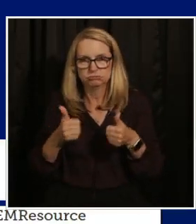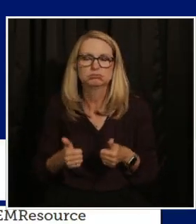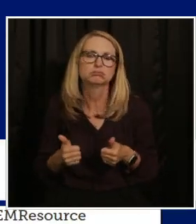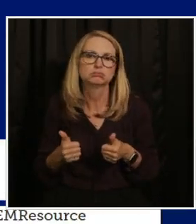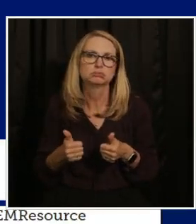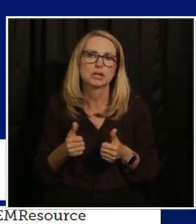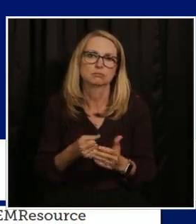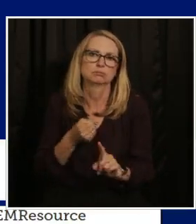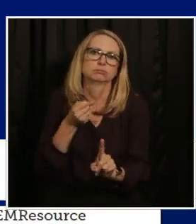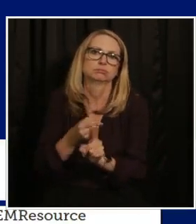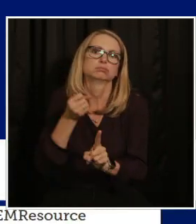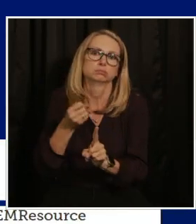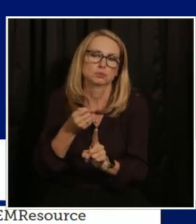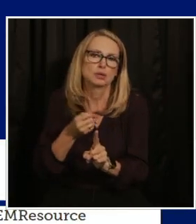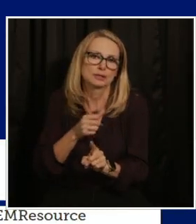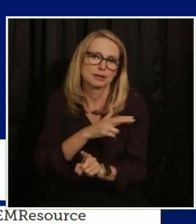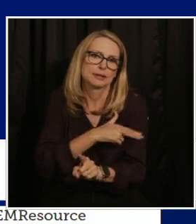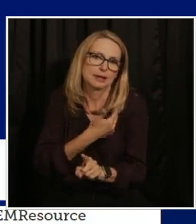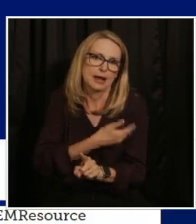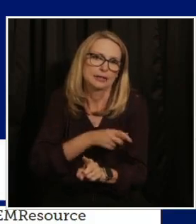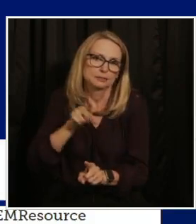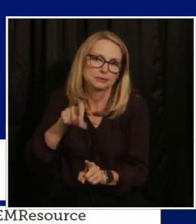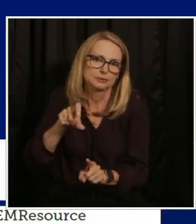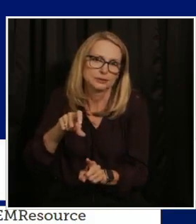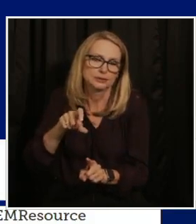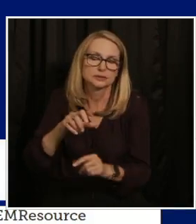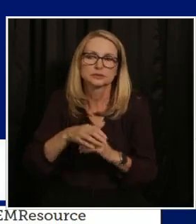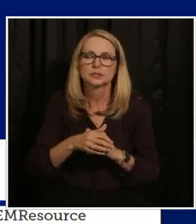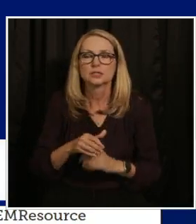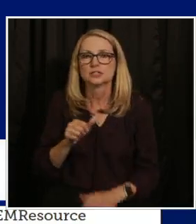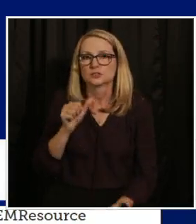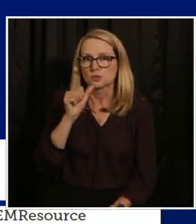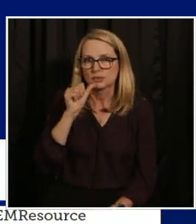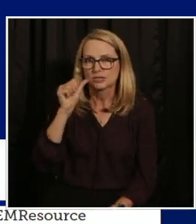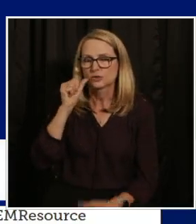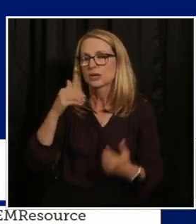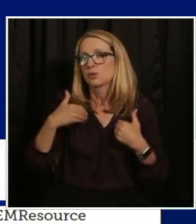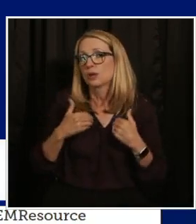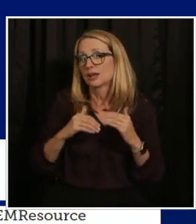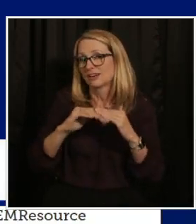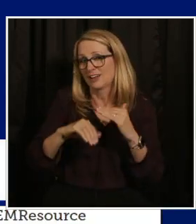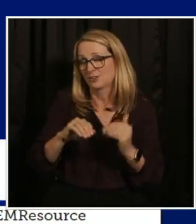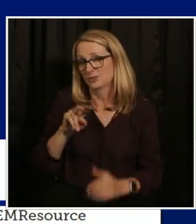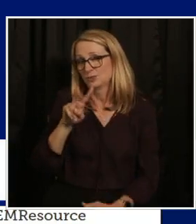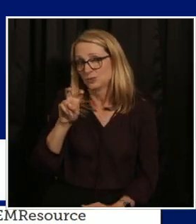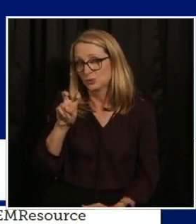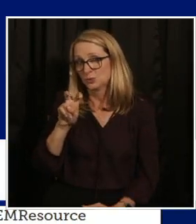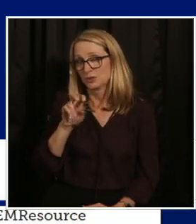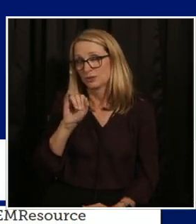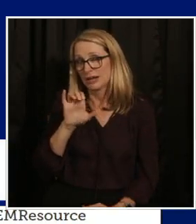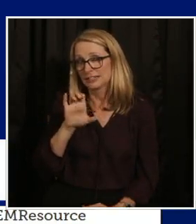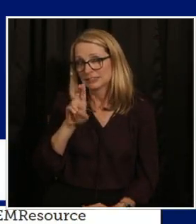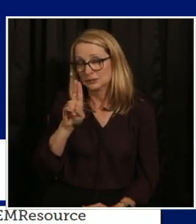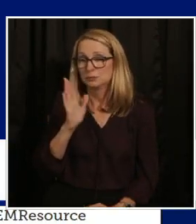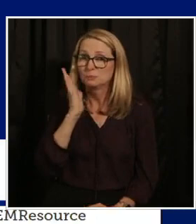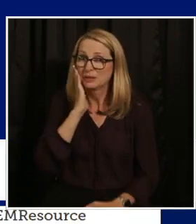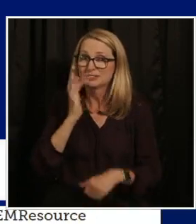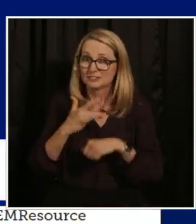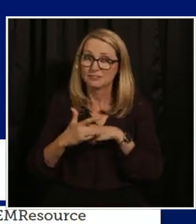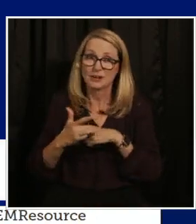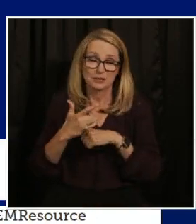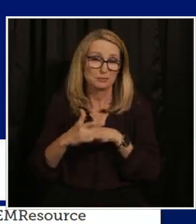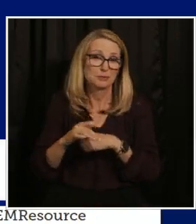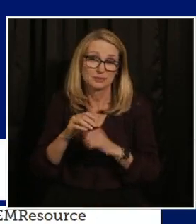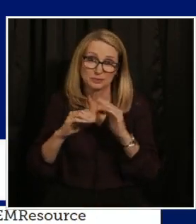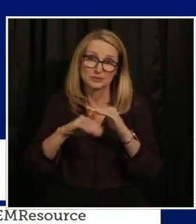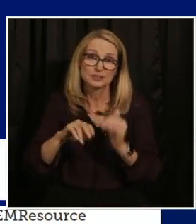as of yesterday we dipped below 200 icu beds available in our state that we were at 197 beds